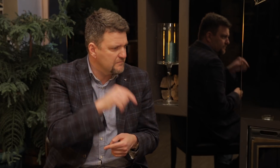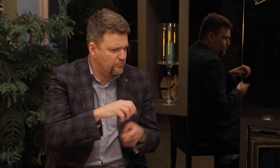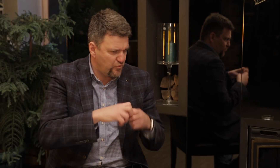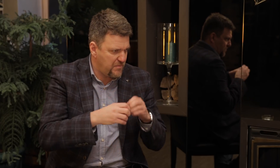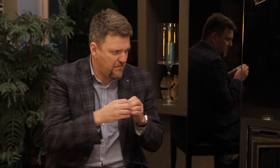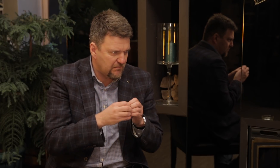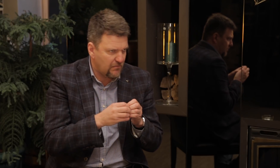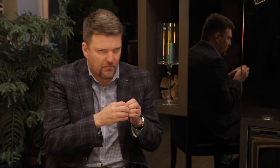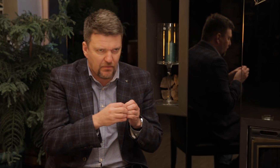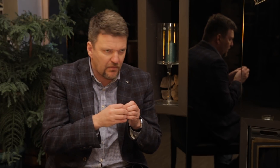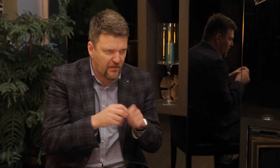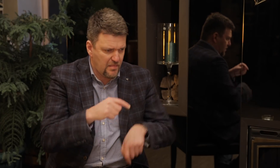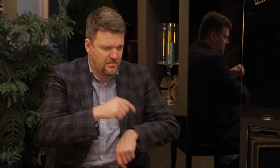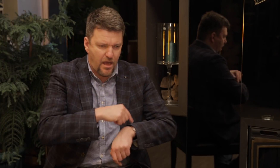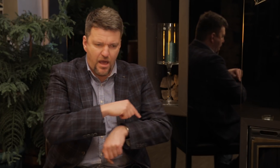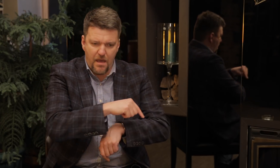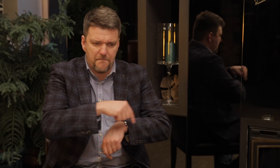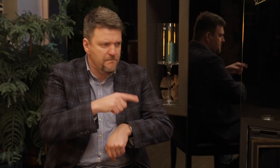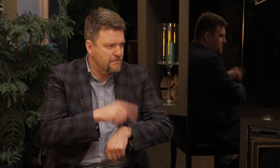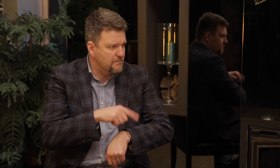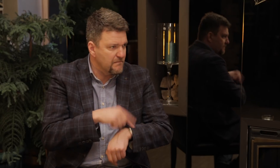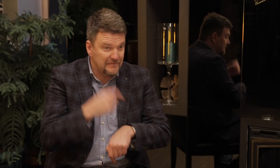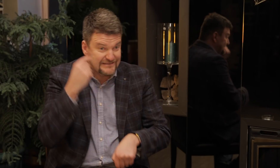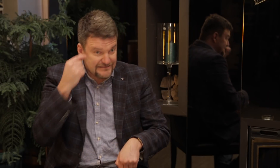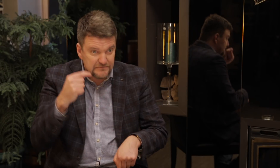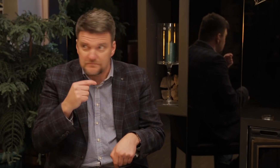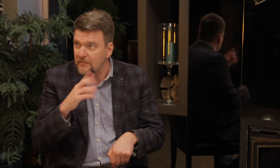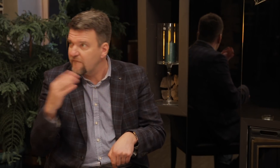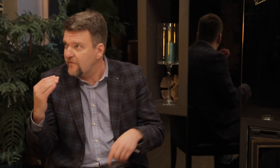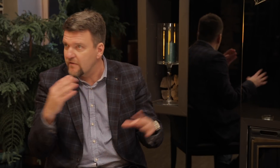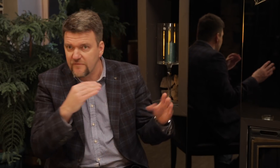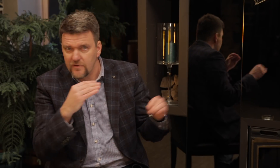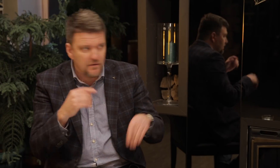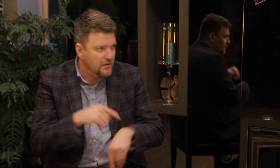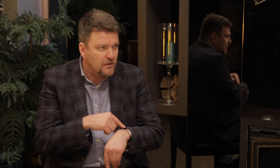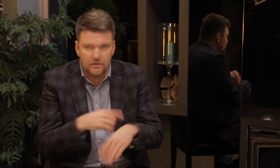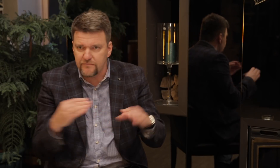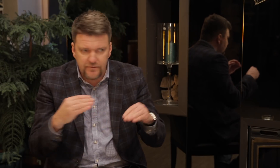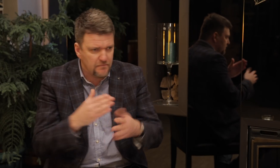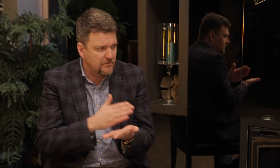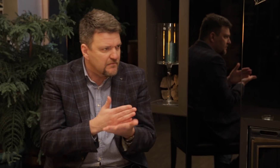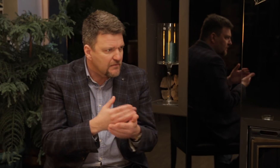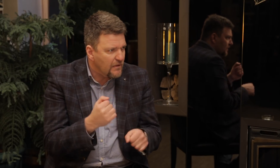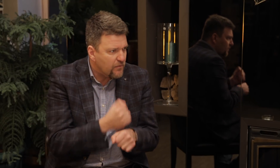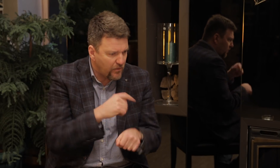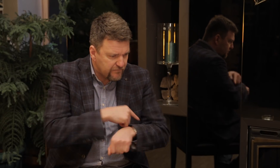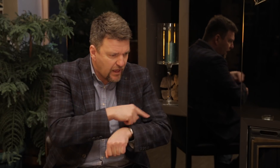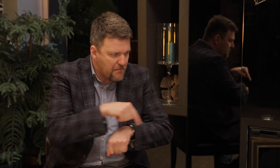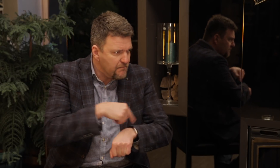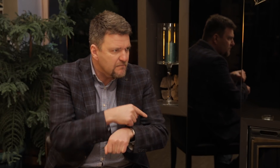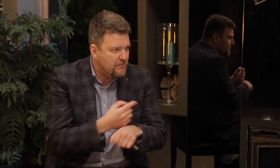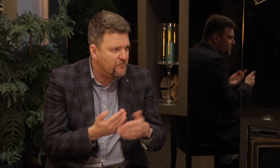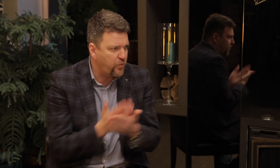The use of interpreters was not being utilised properly,